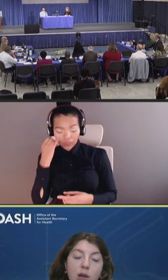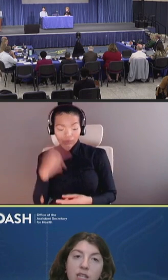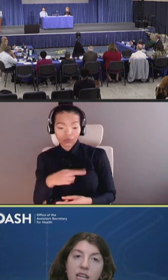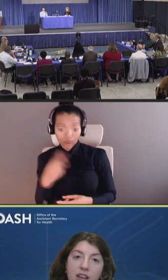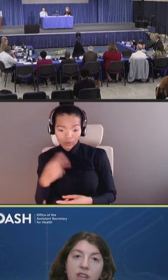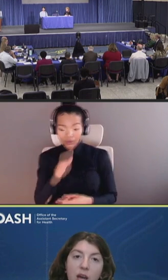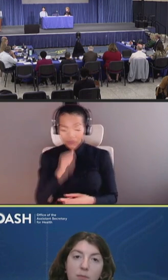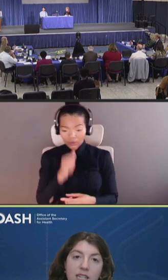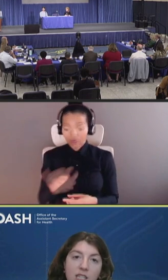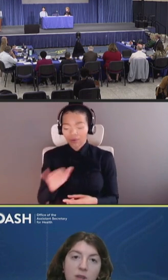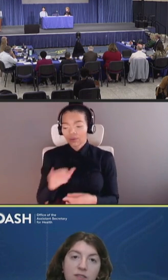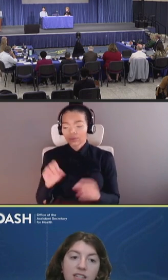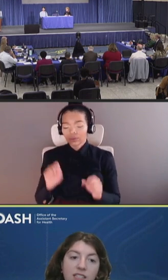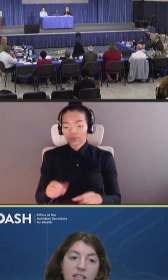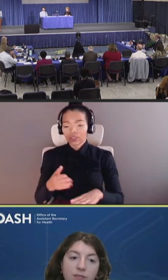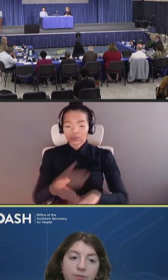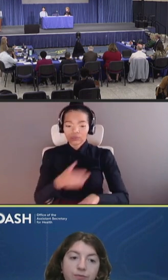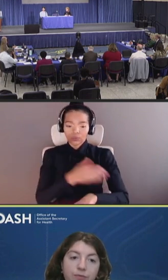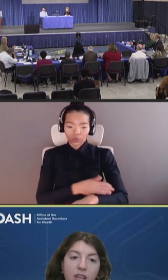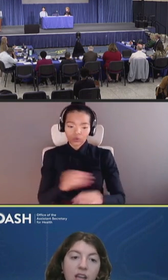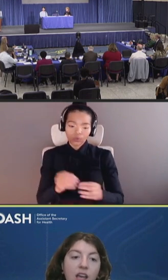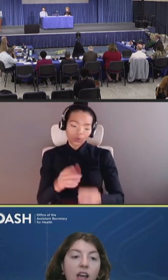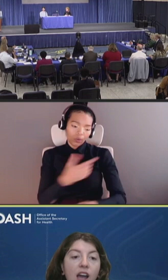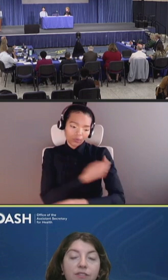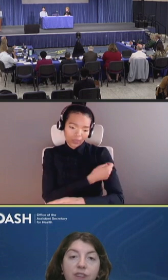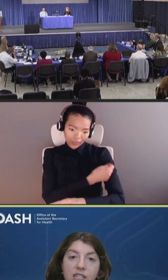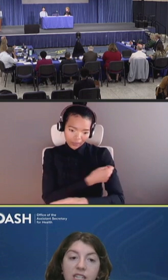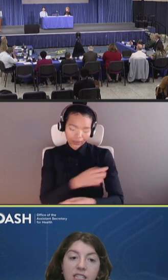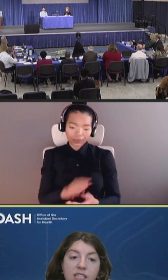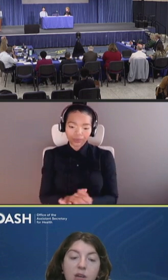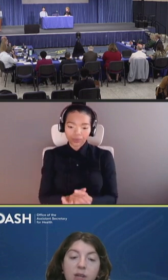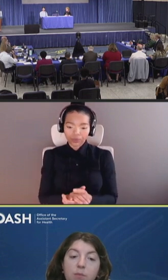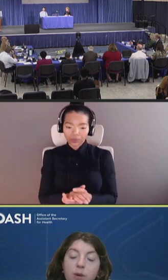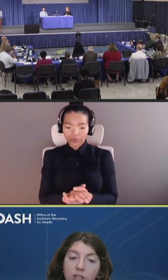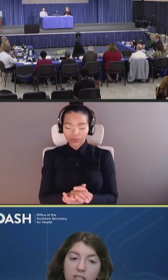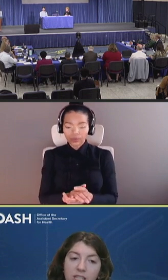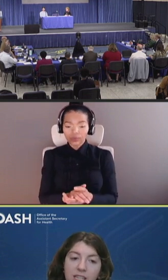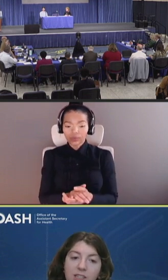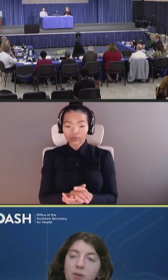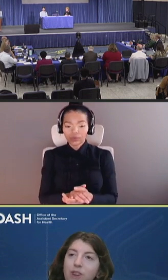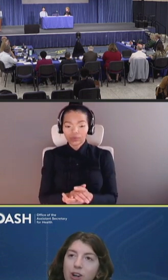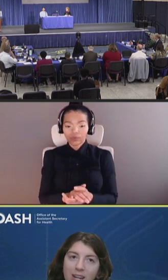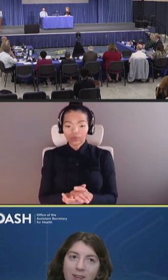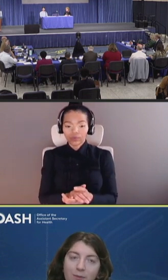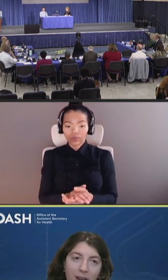uptake of the hepatitis B vaccine. And funding syndemic approaches, as we've heard in -- by